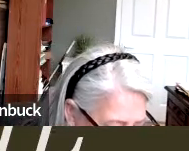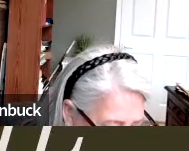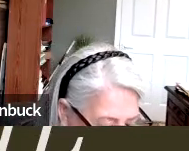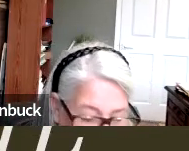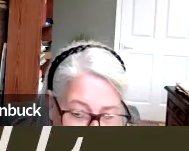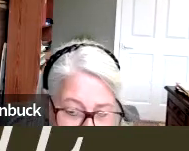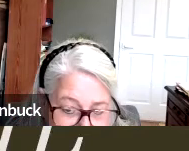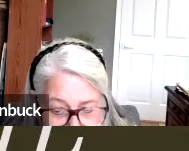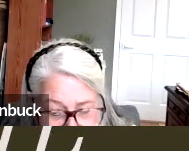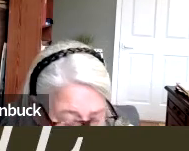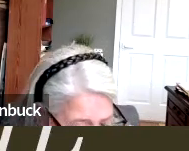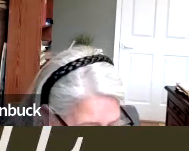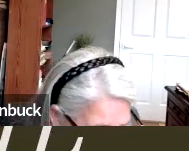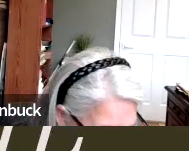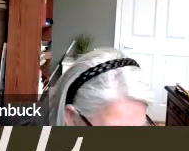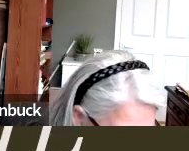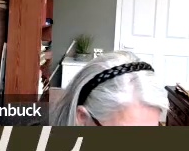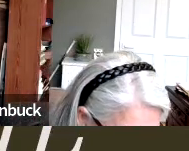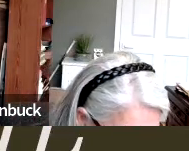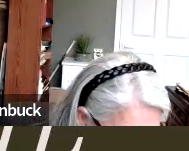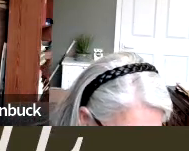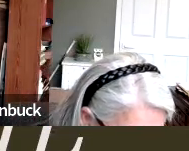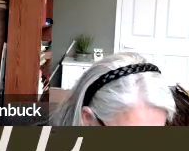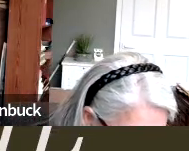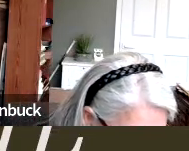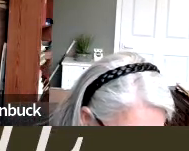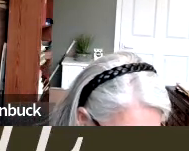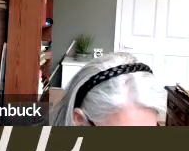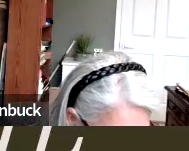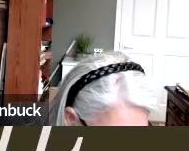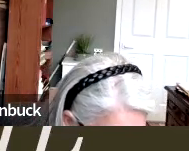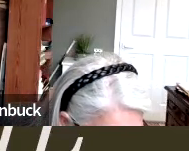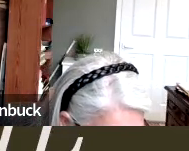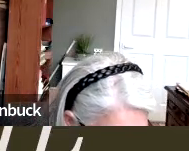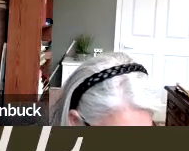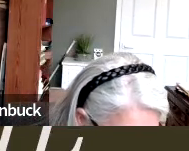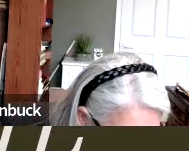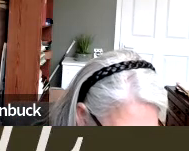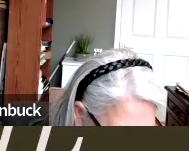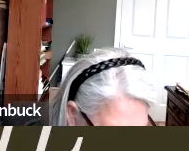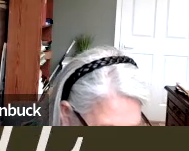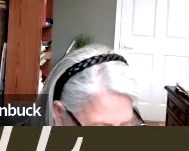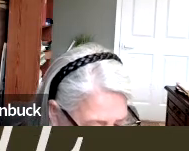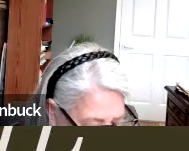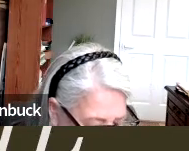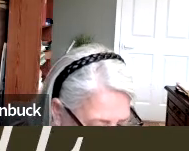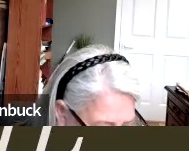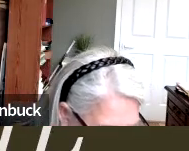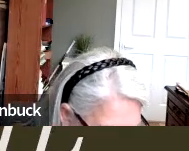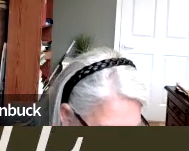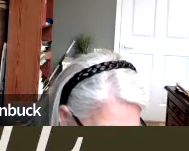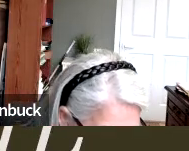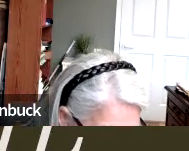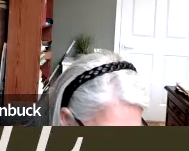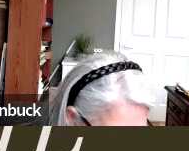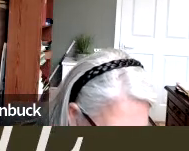And one person of mixed race.